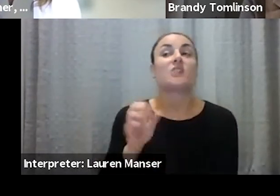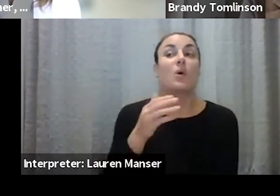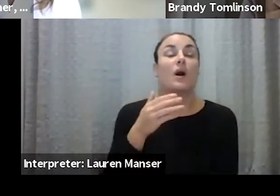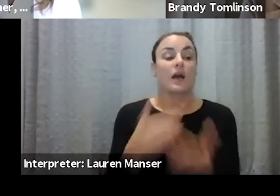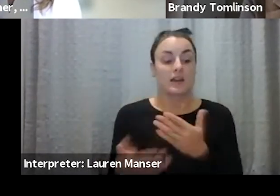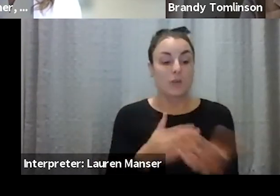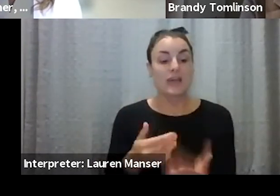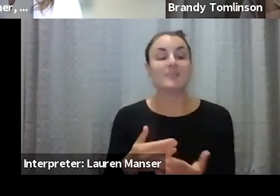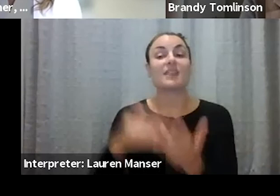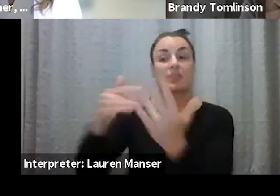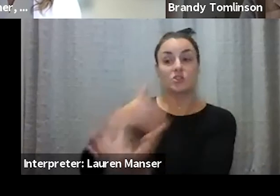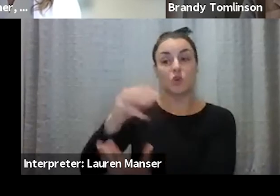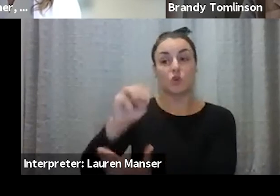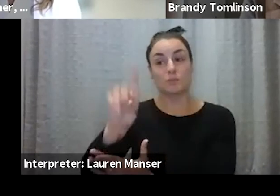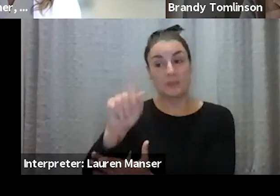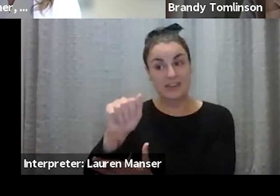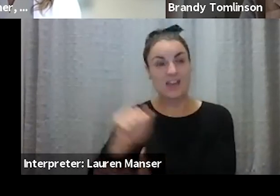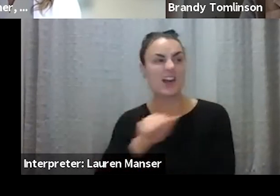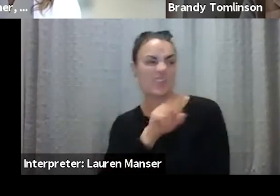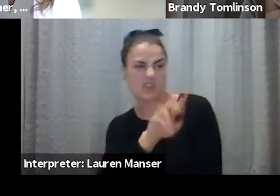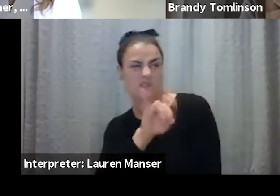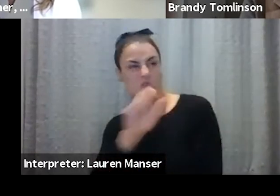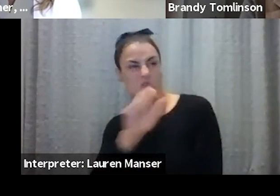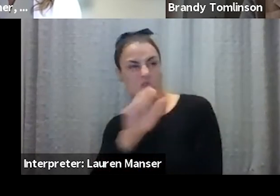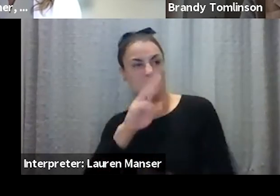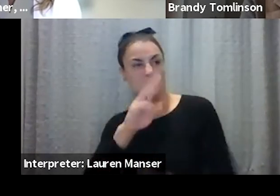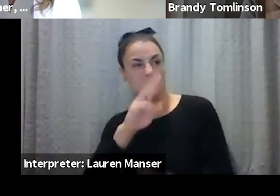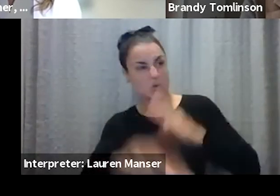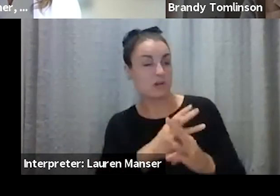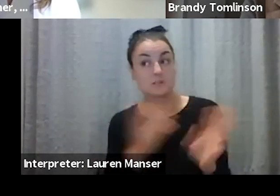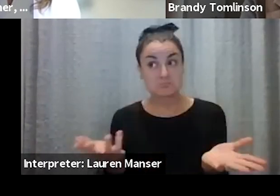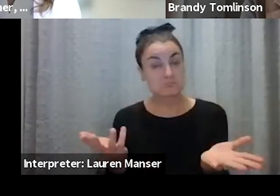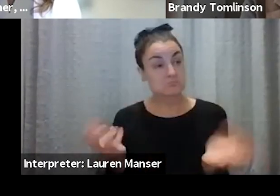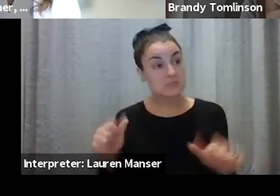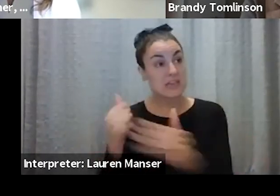is something that I think a lot of us have seen a positive trend for,